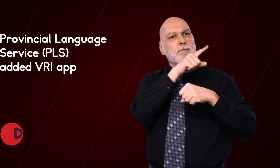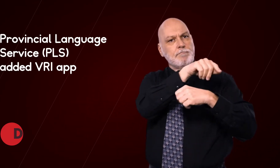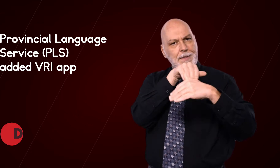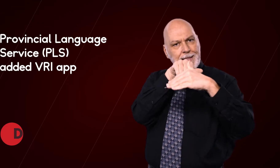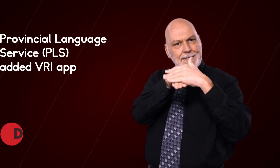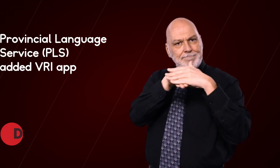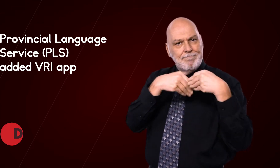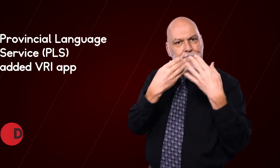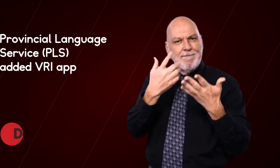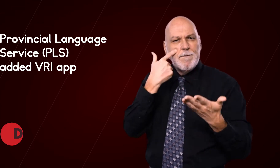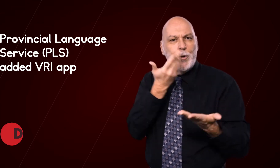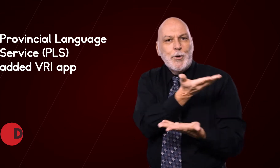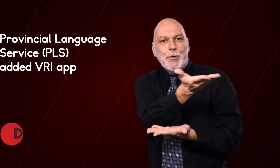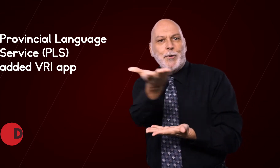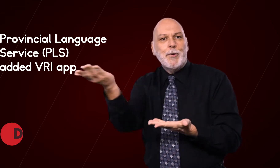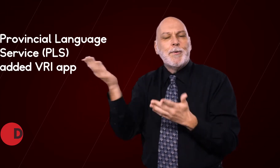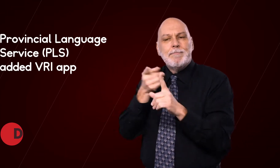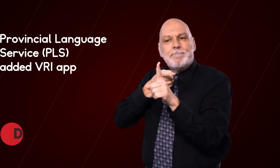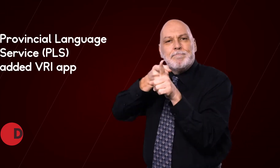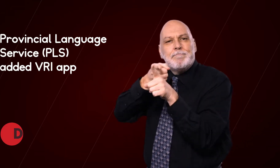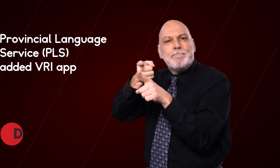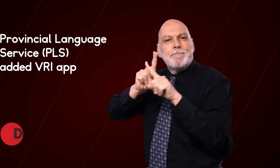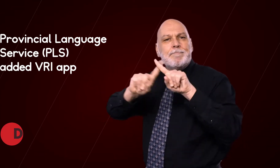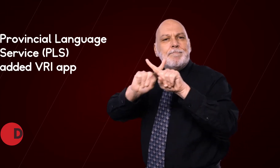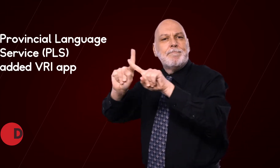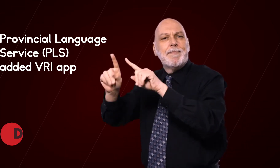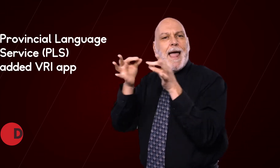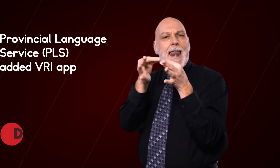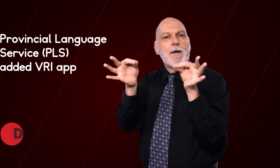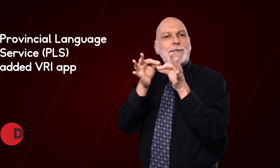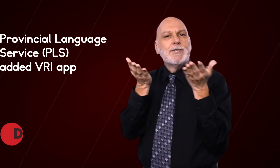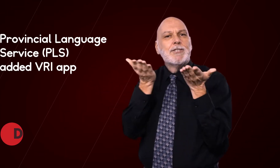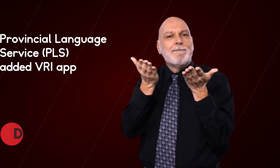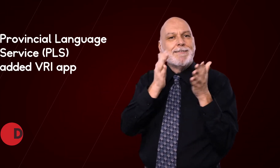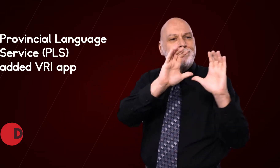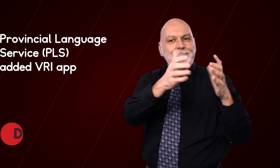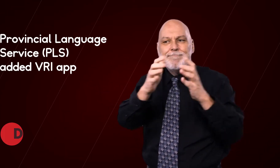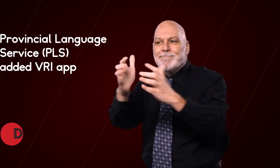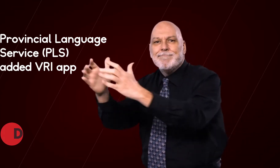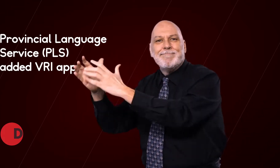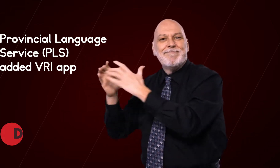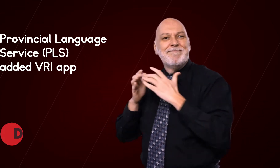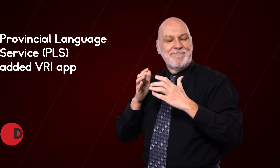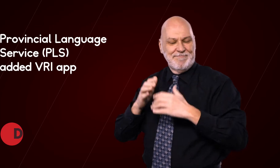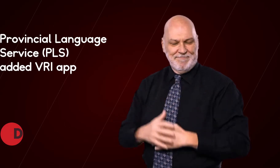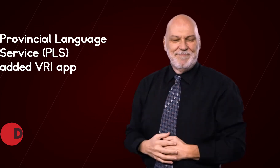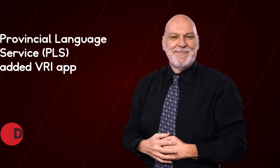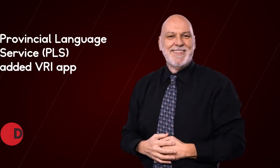with specialized language services.